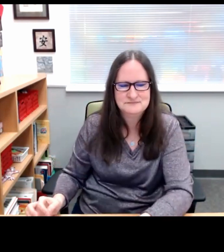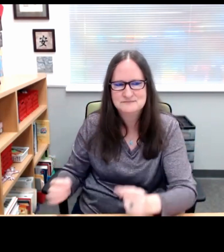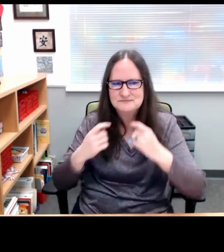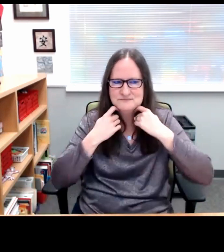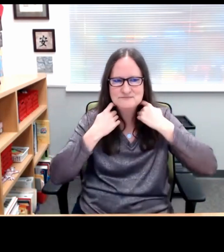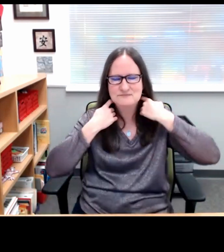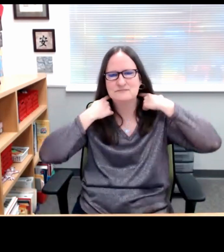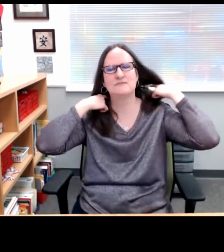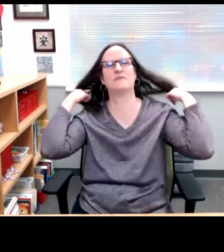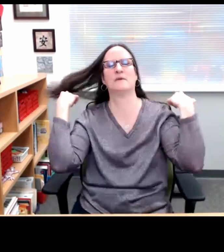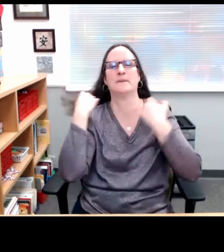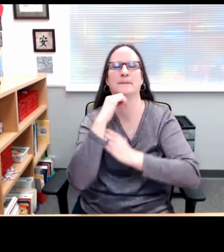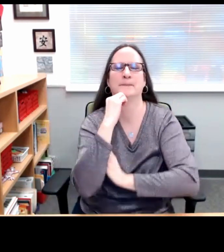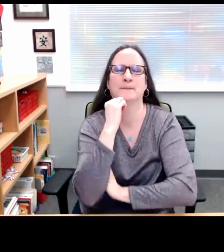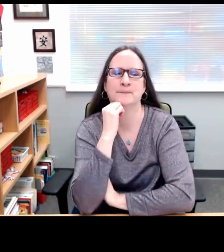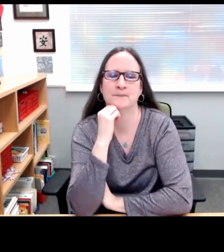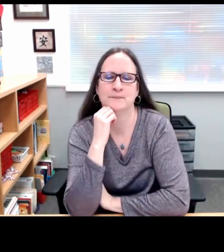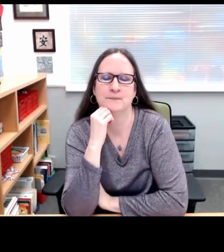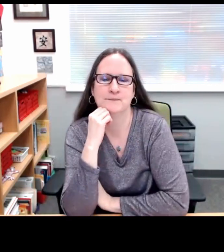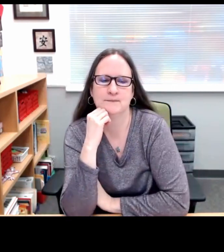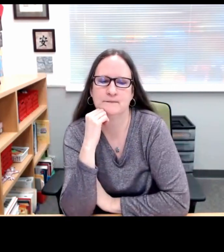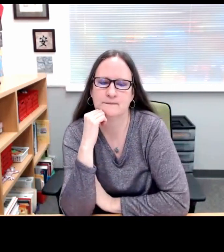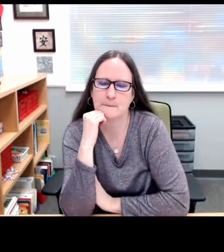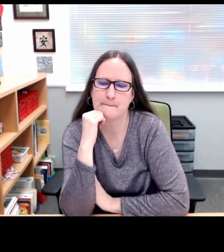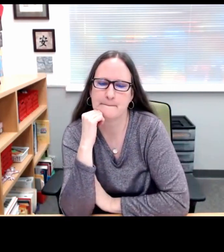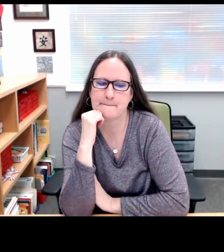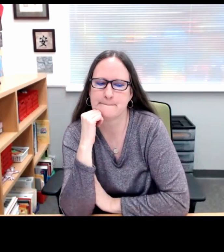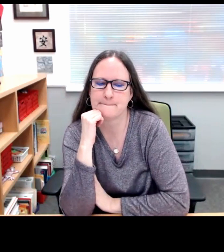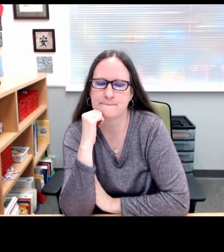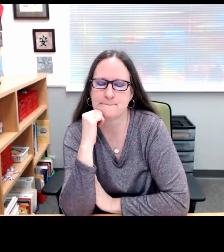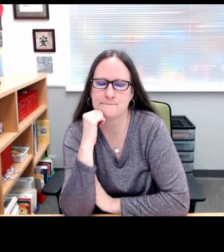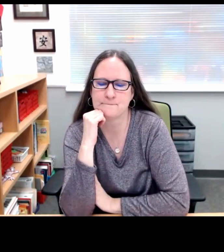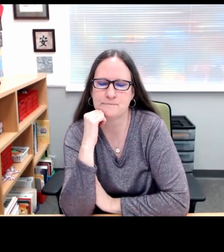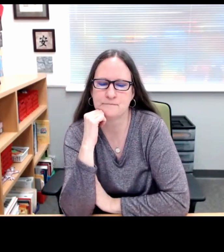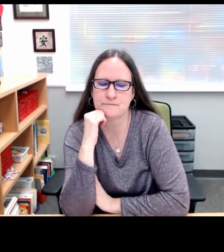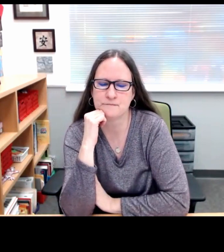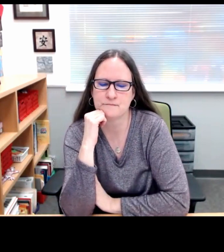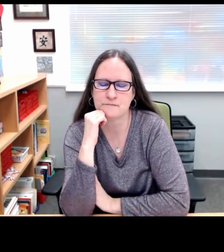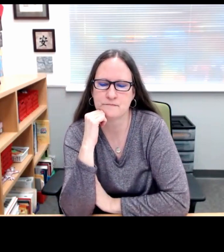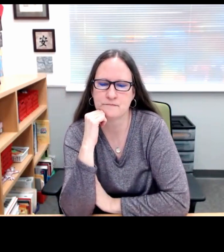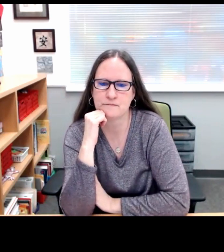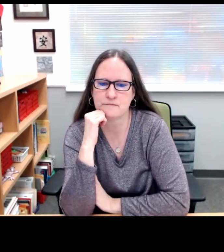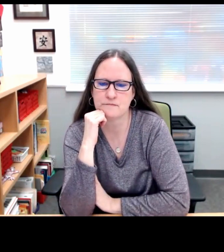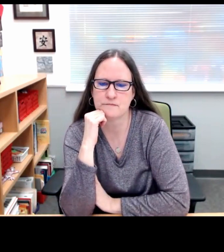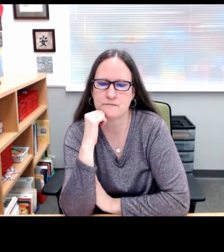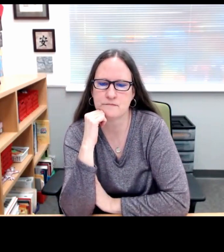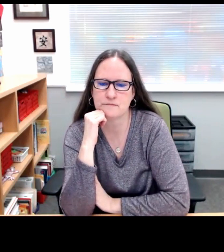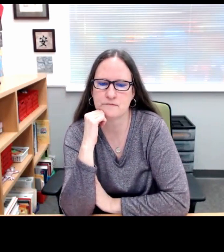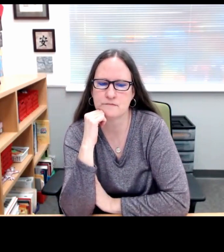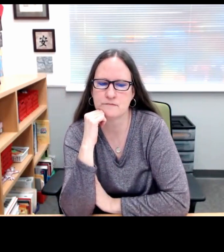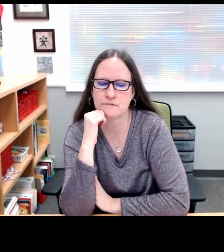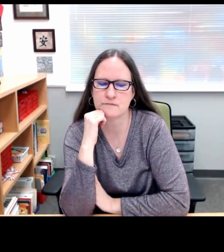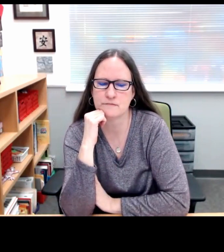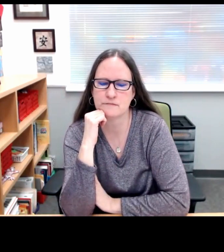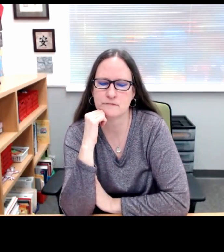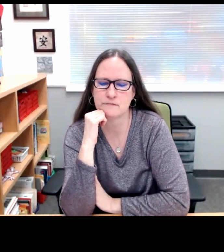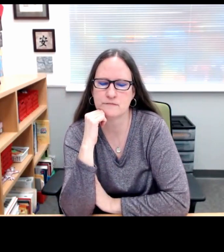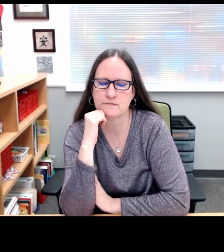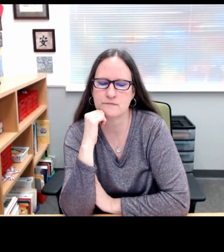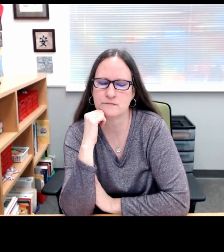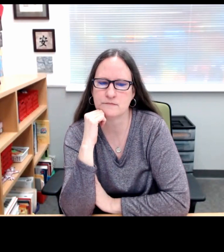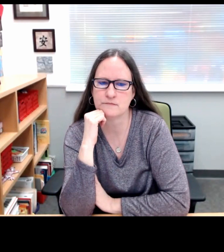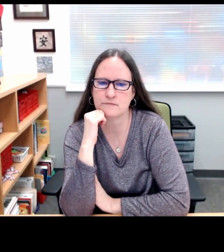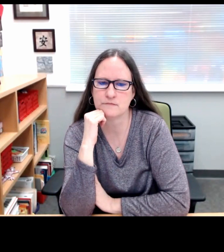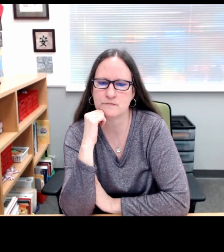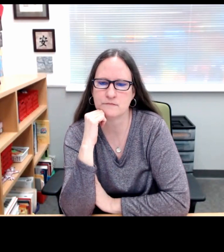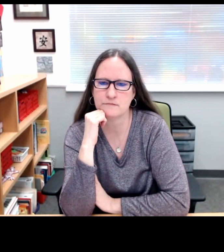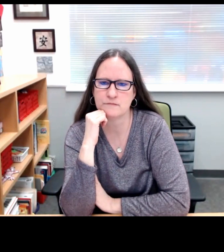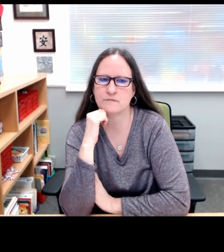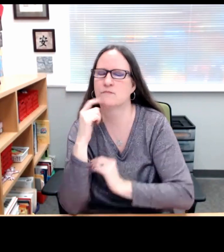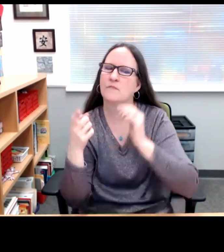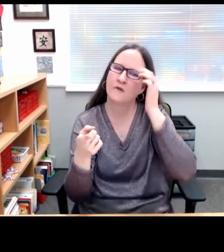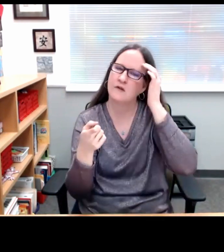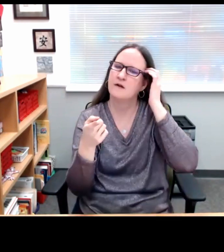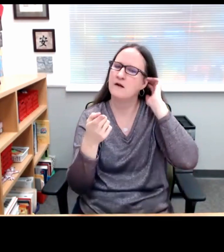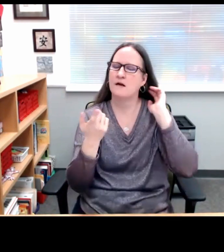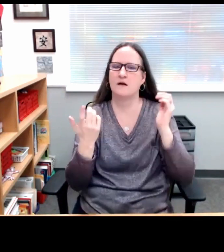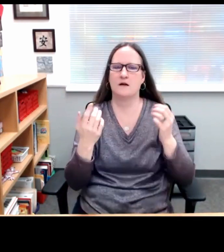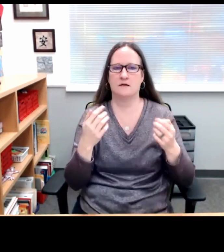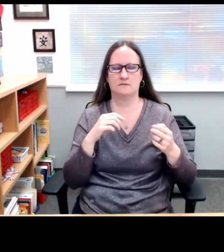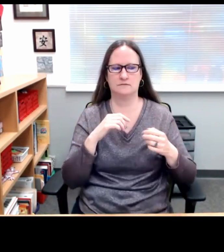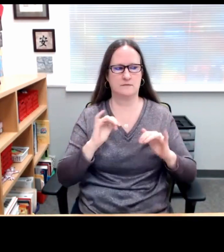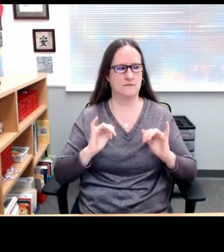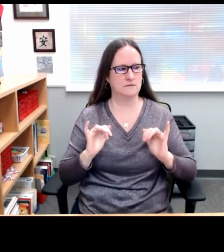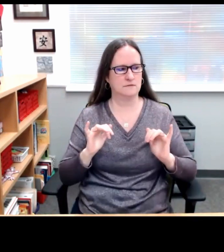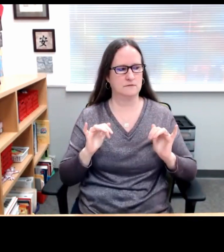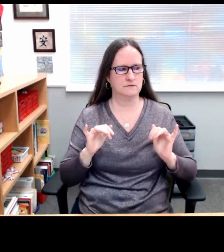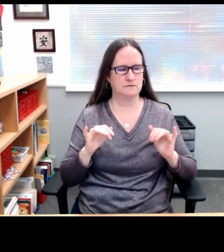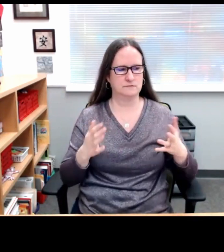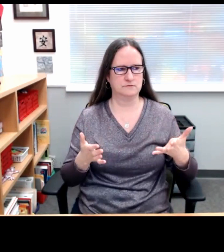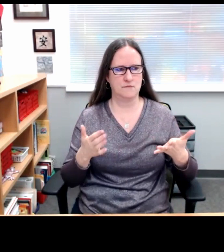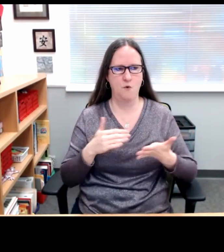I'll let you just read this quote.